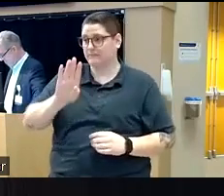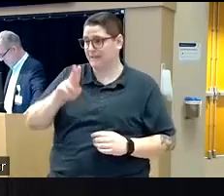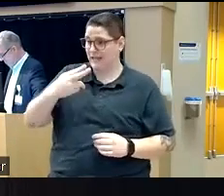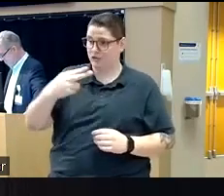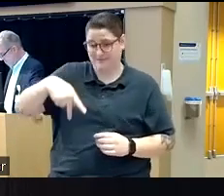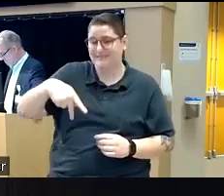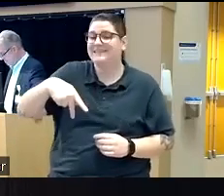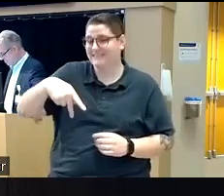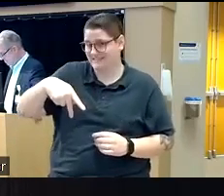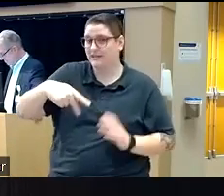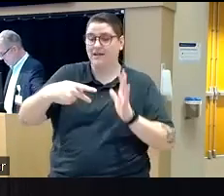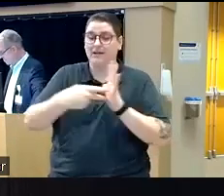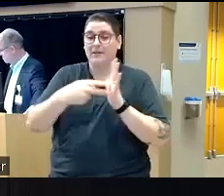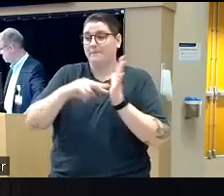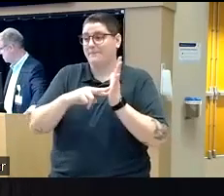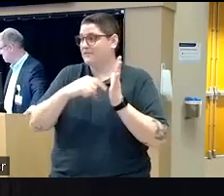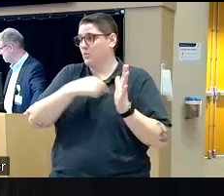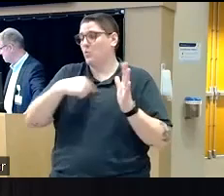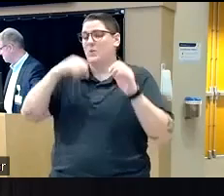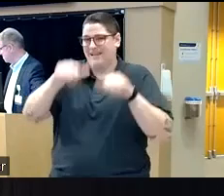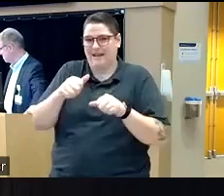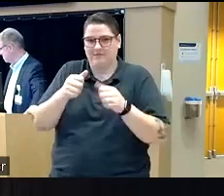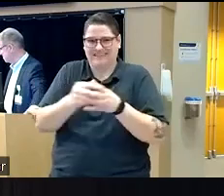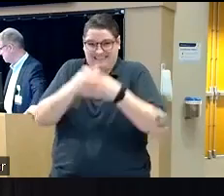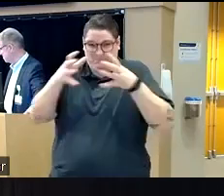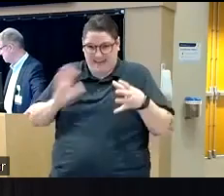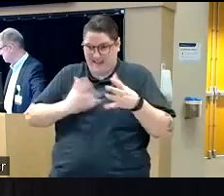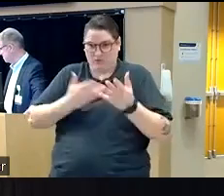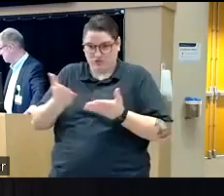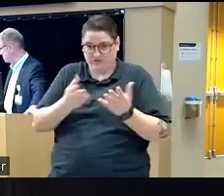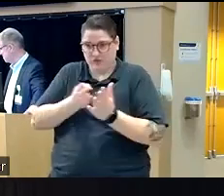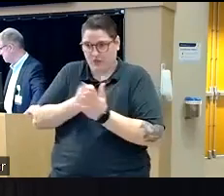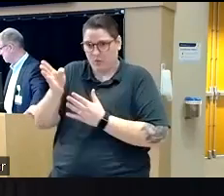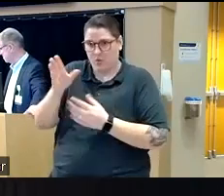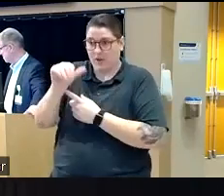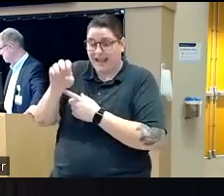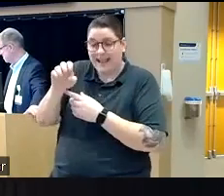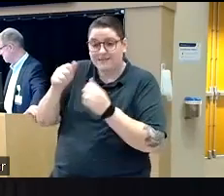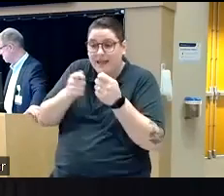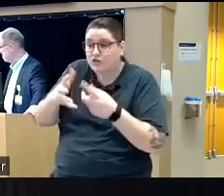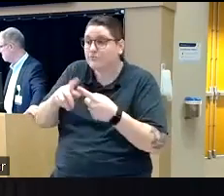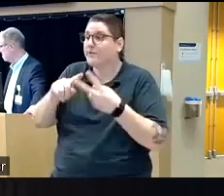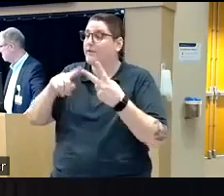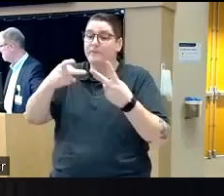um in that it allows us to expand our services through case management peer support psych and